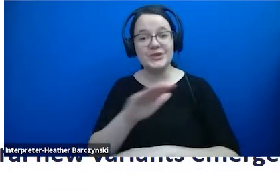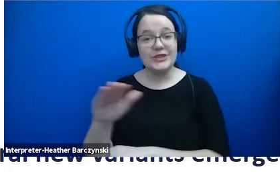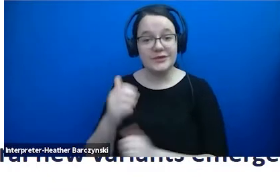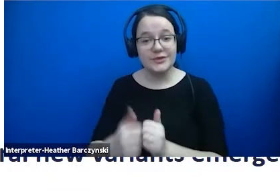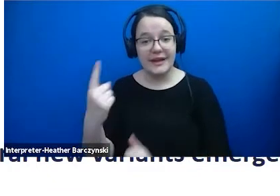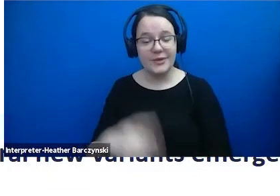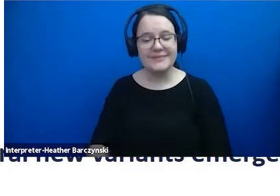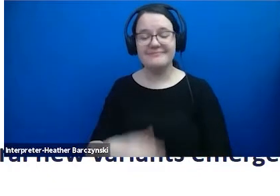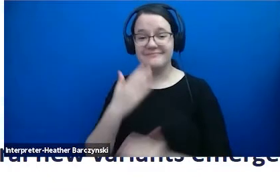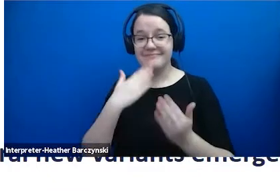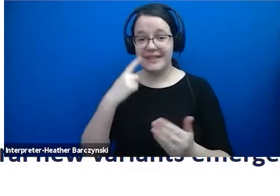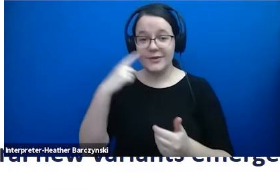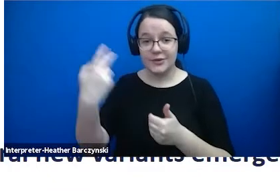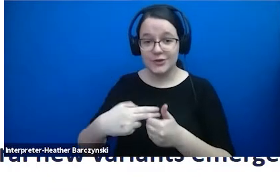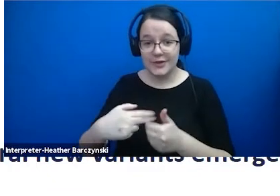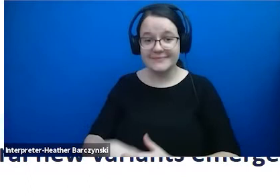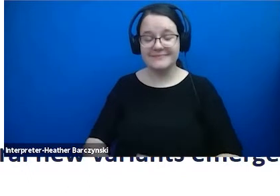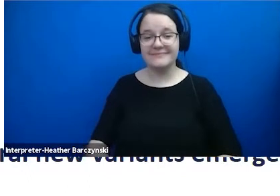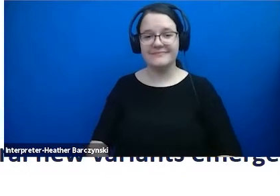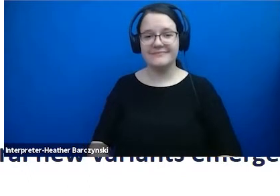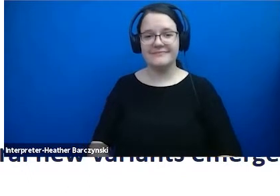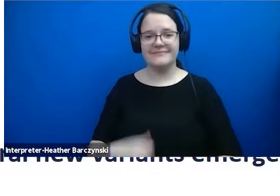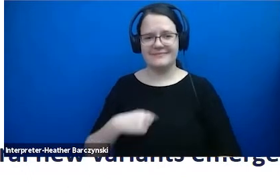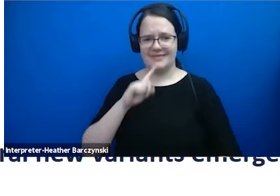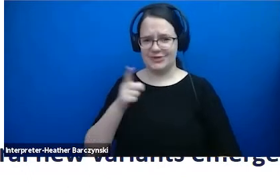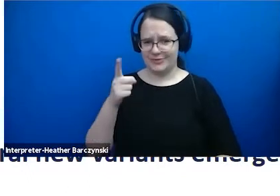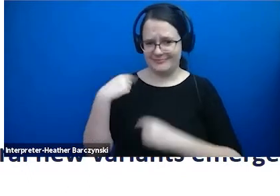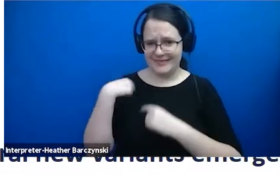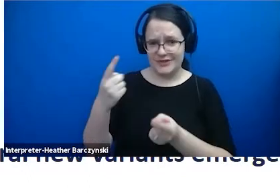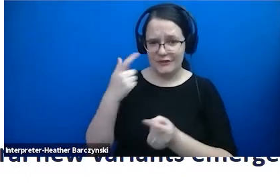thanks for joining us i'm sure if you've been paying attention to the news you've heard that